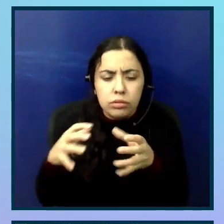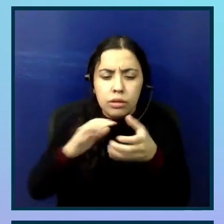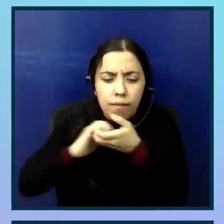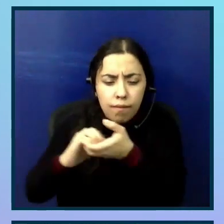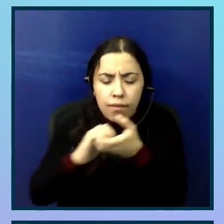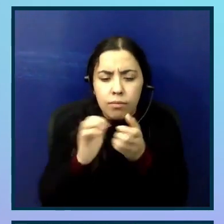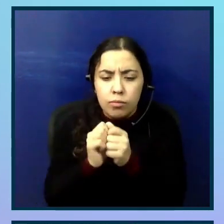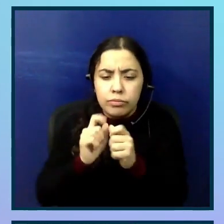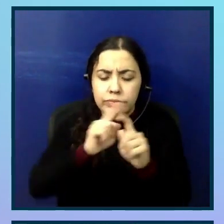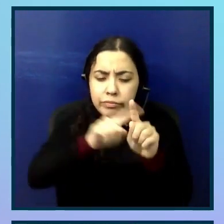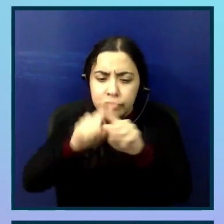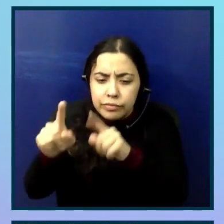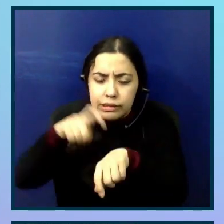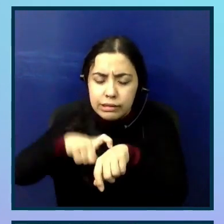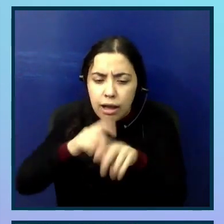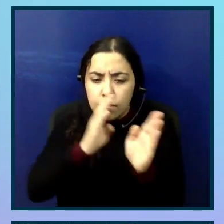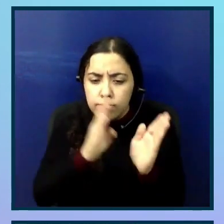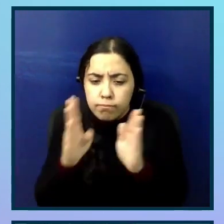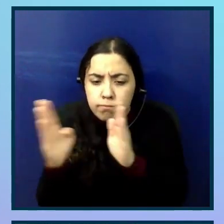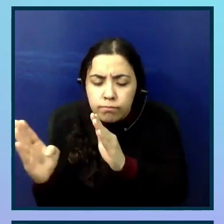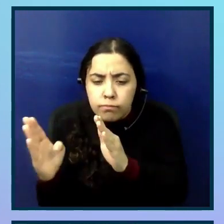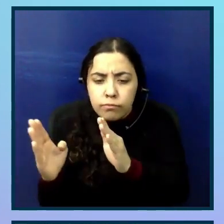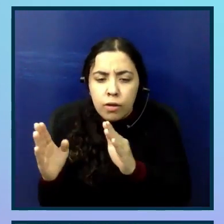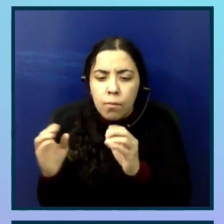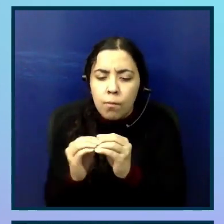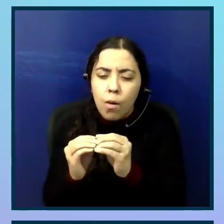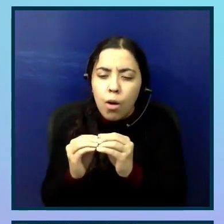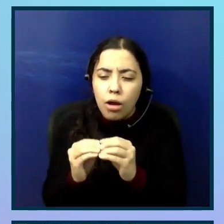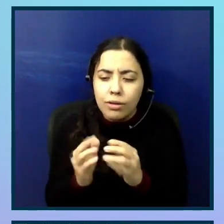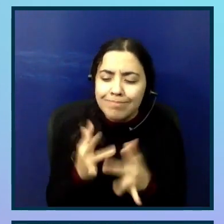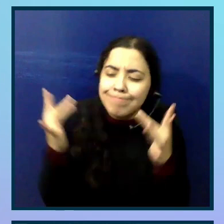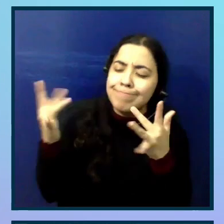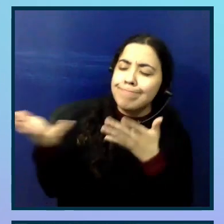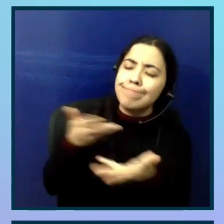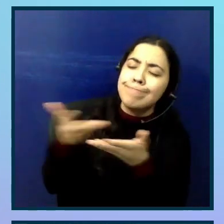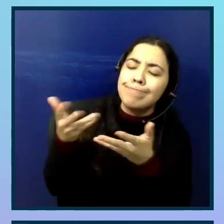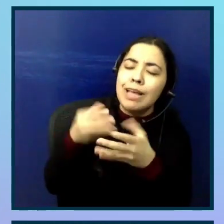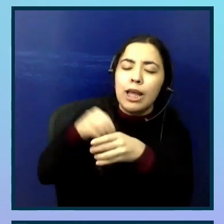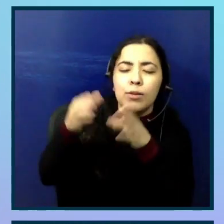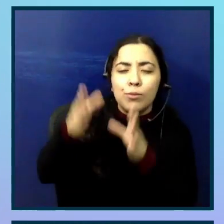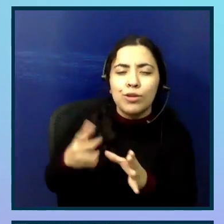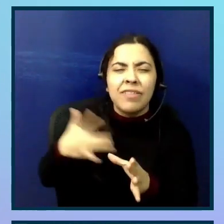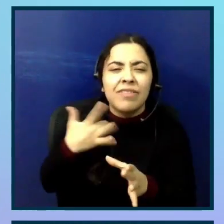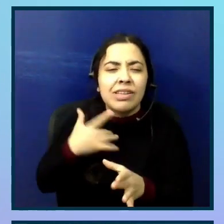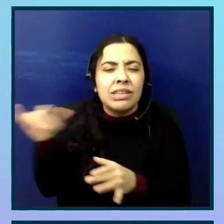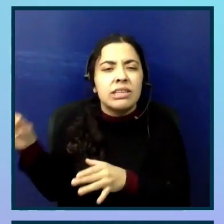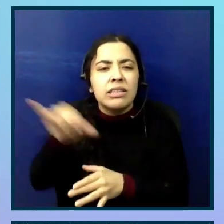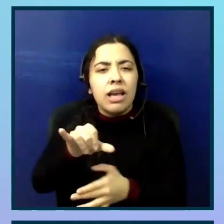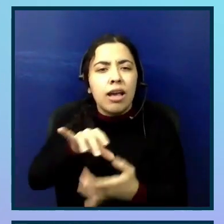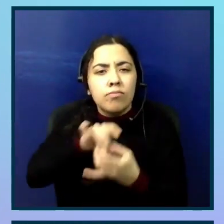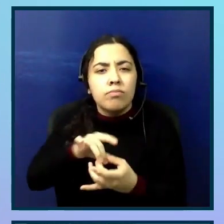recreate the serendipity of in-office conversations and see it here and feel connected to one another?